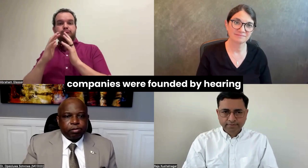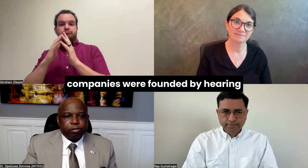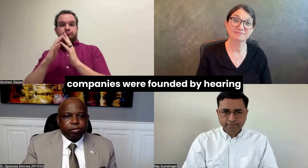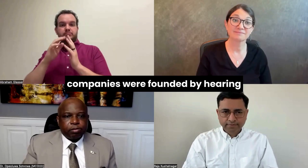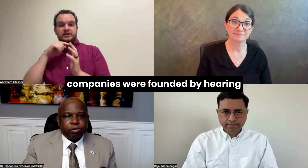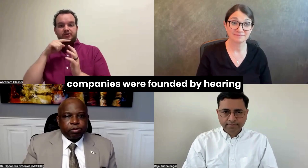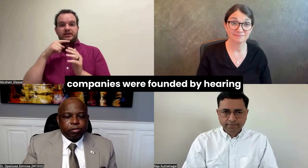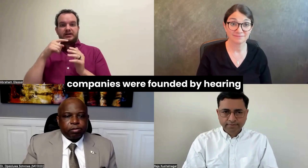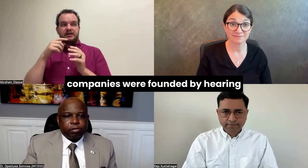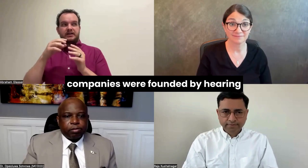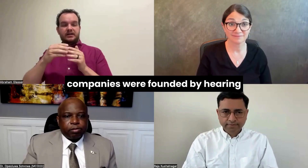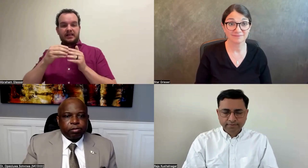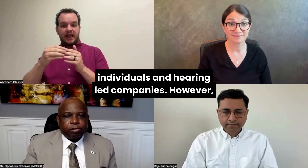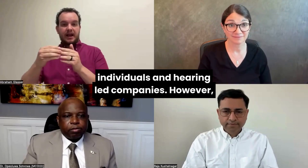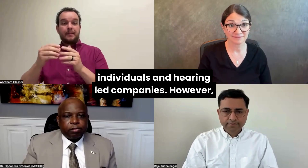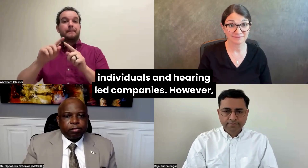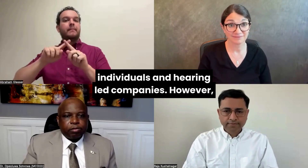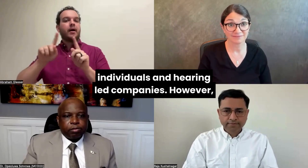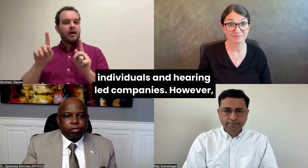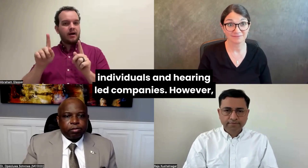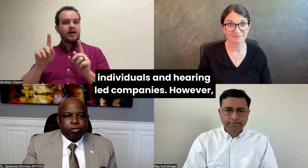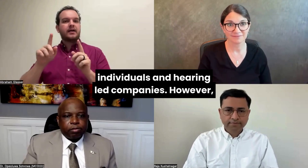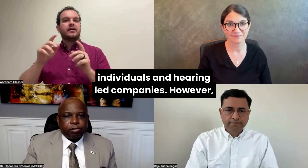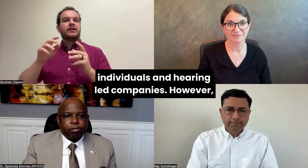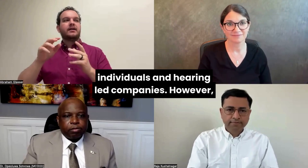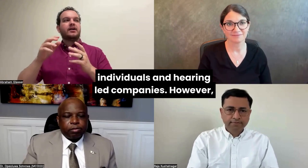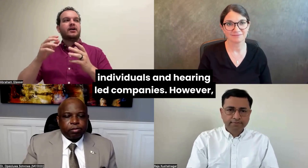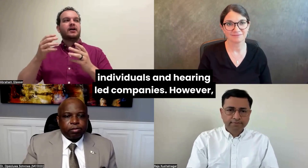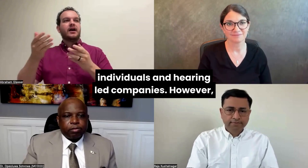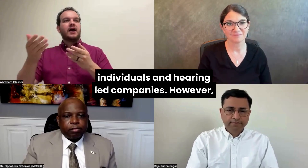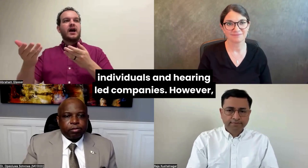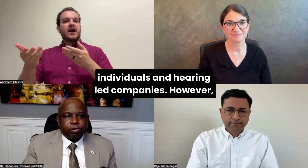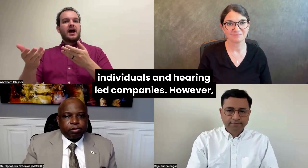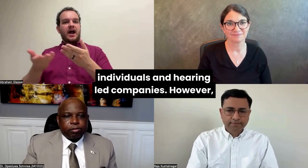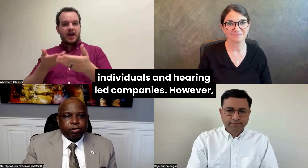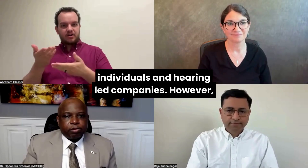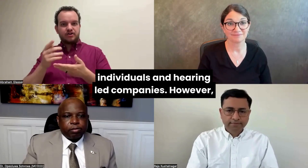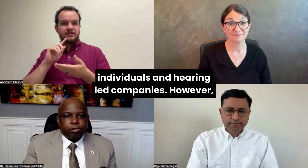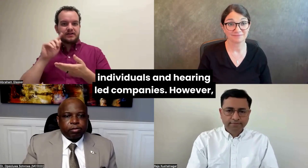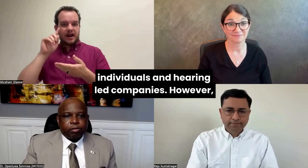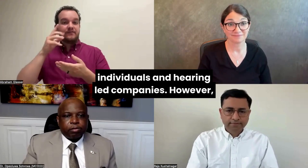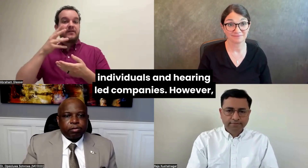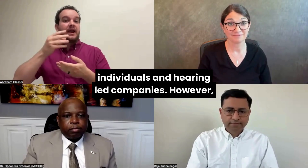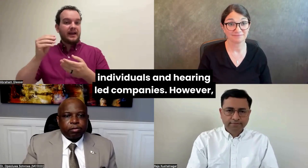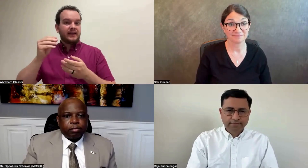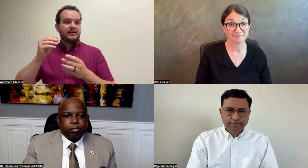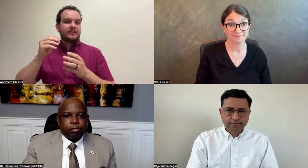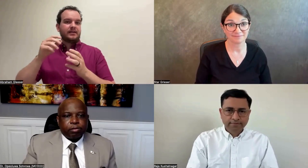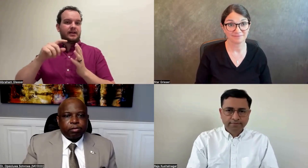individuals and hearing led companies. However, on the flip side,